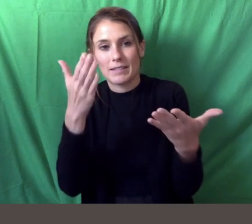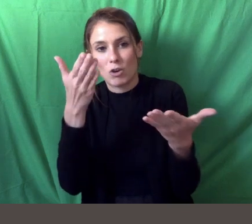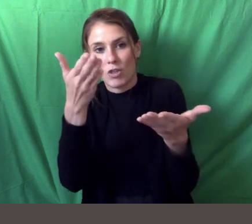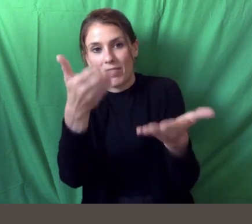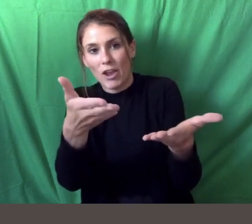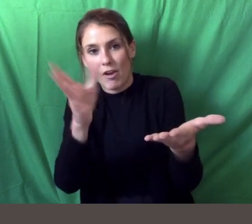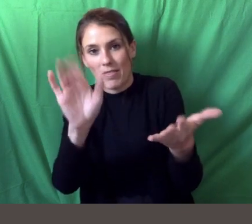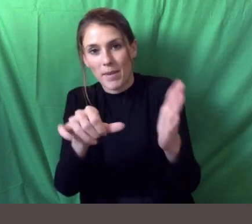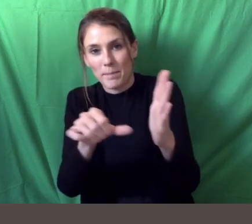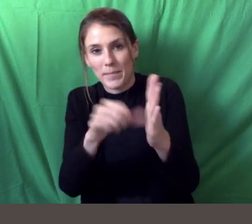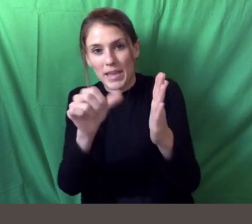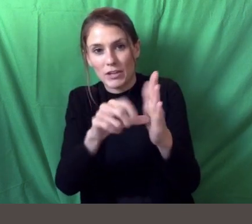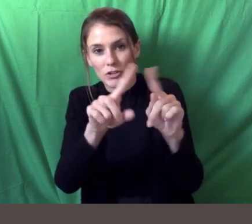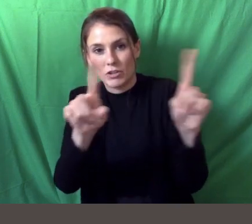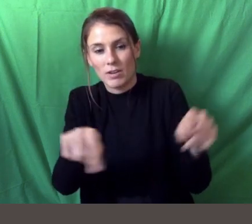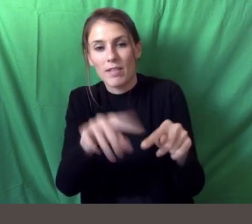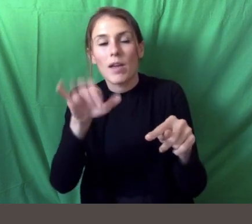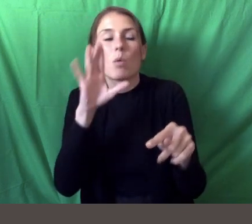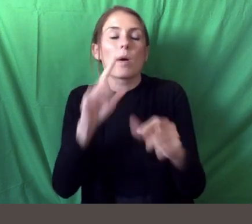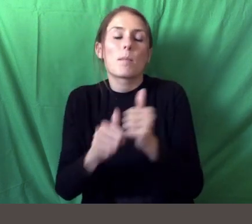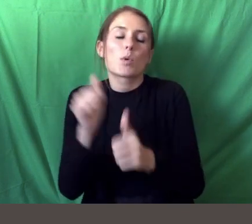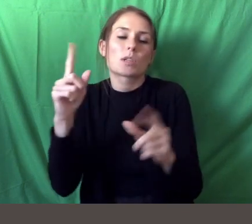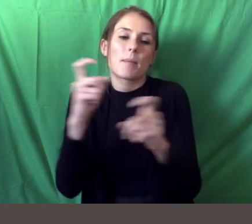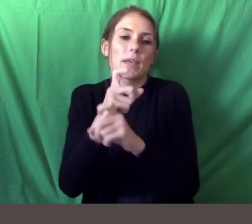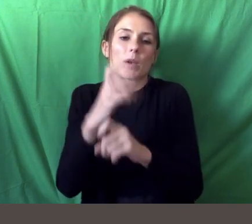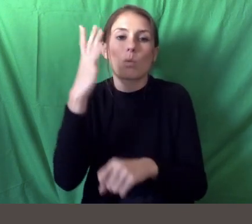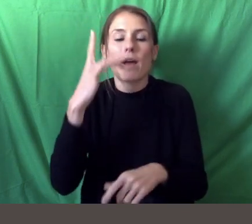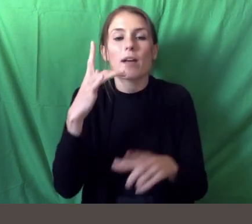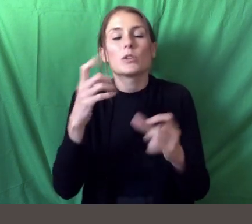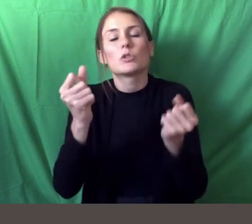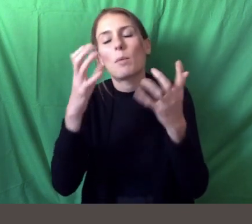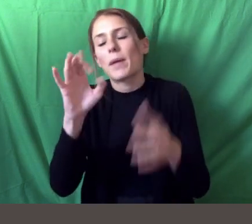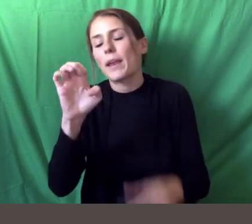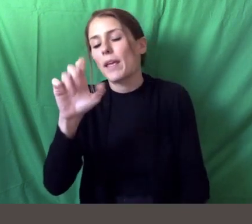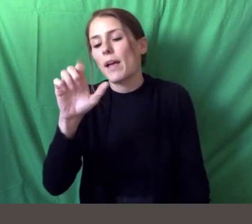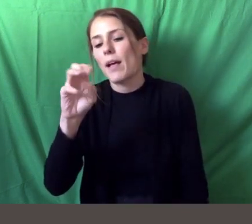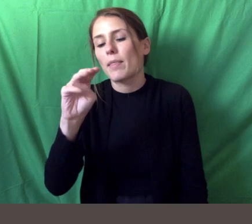This will be the most complicated part because there are so many elements to check.